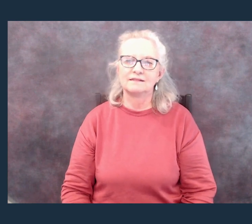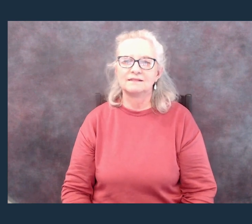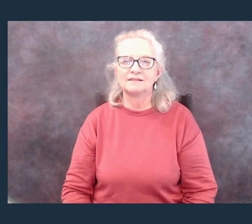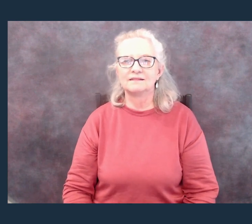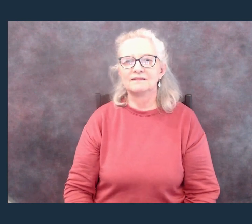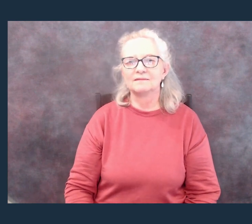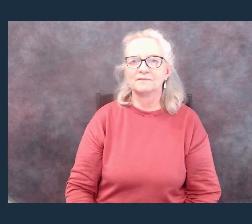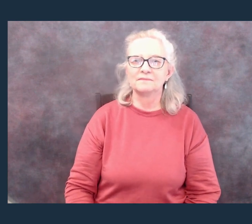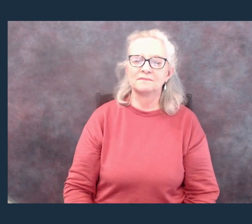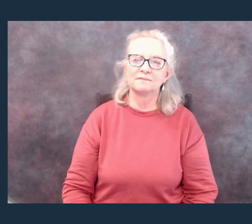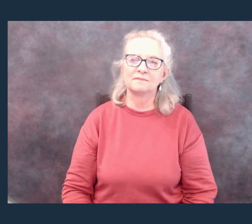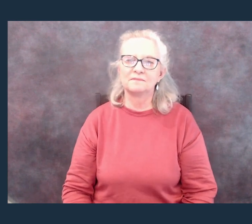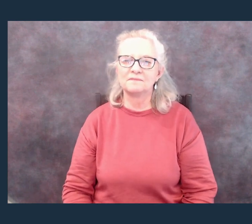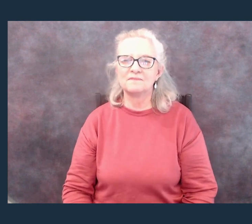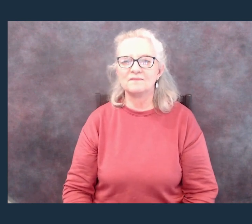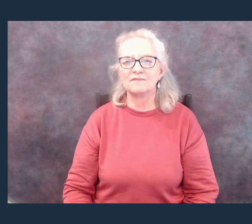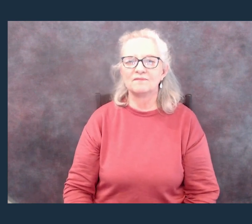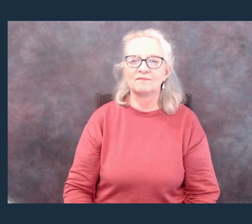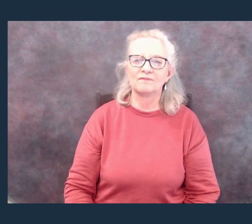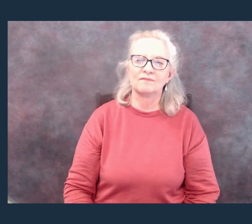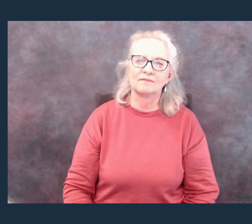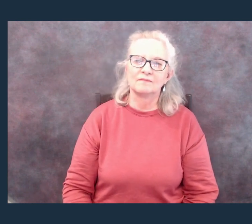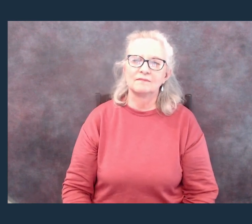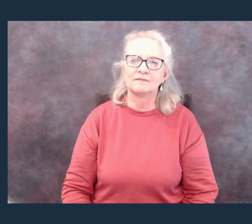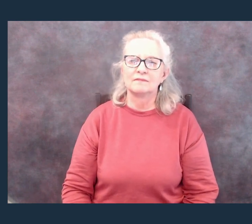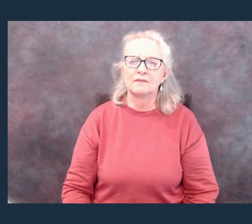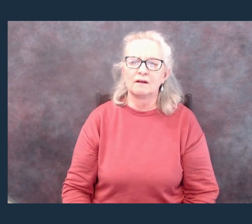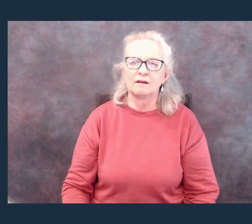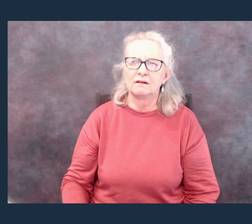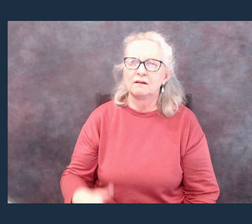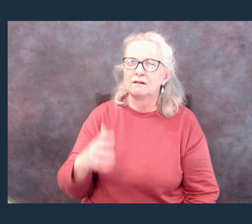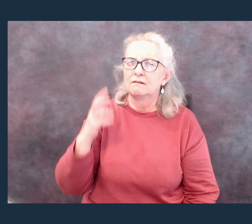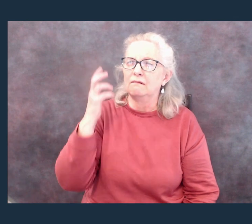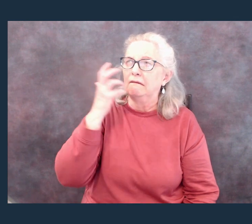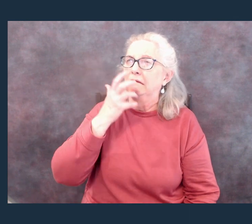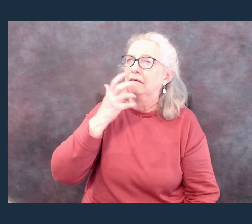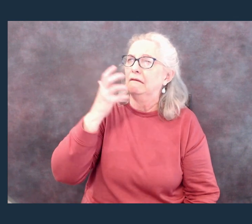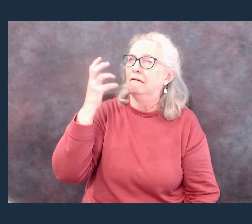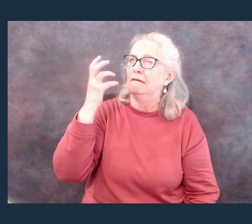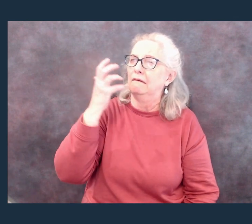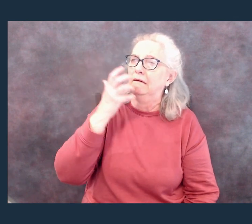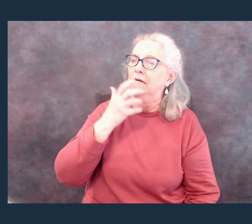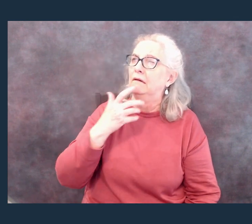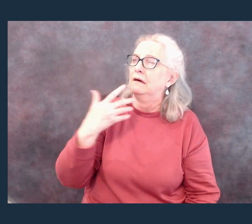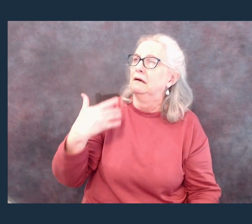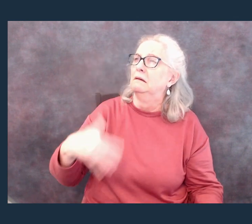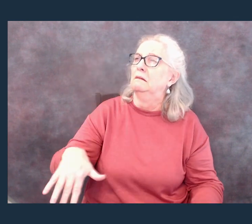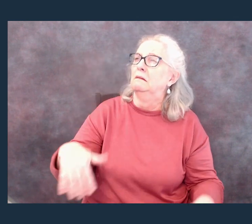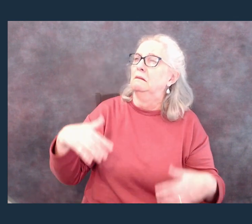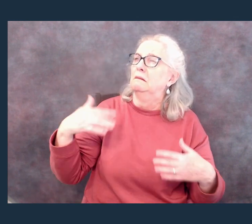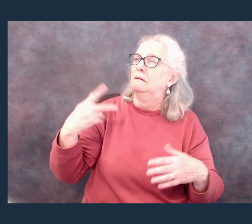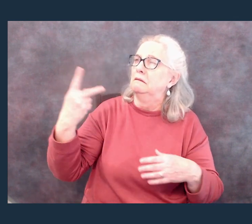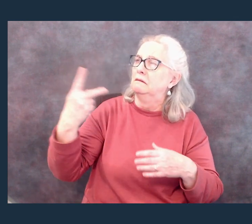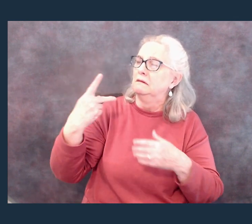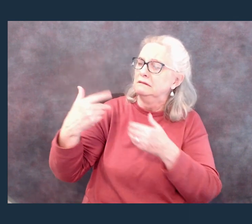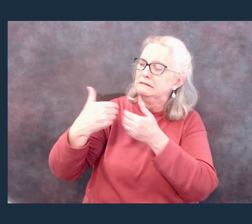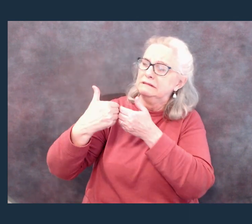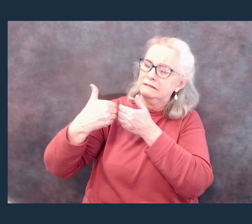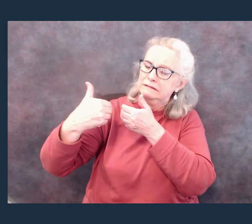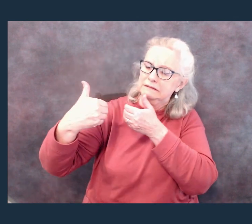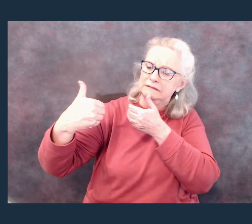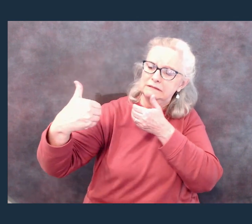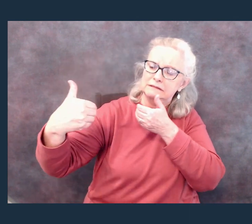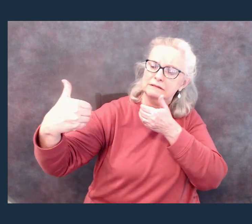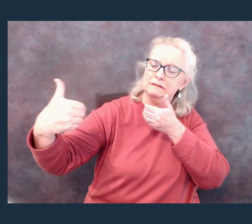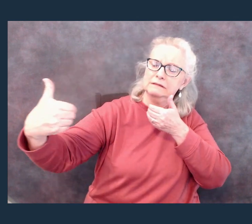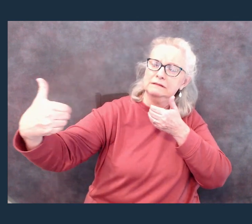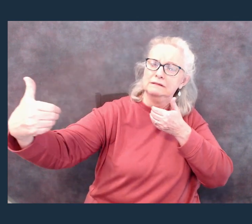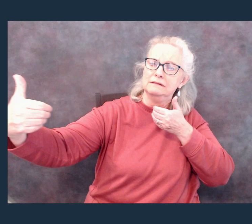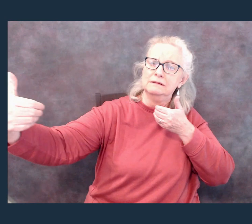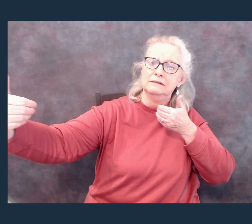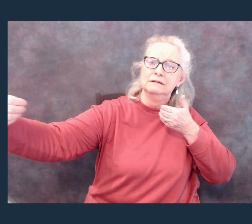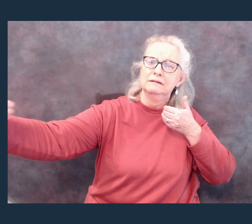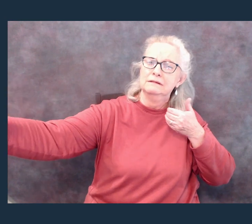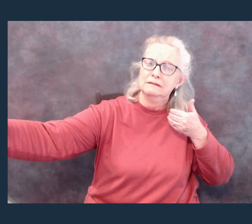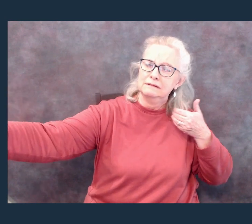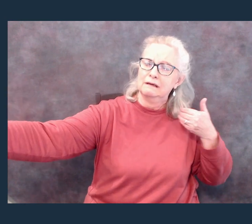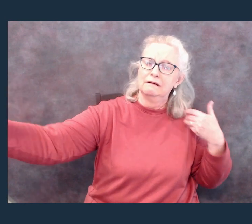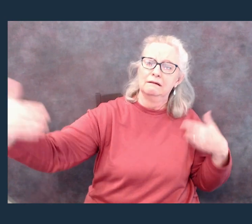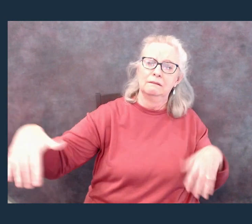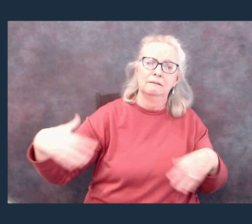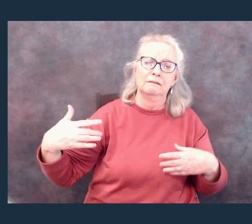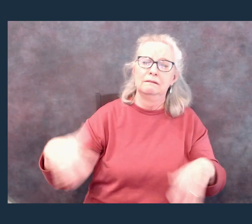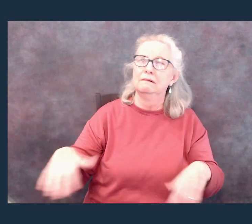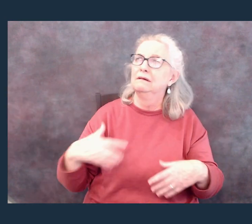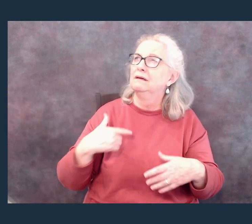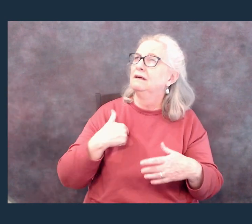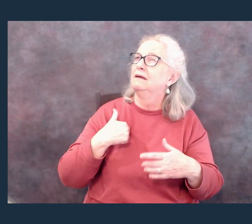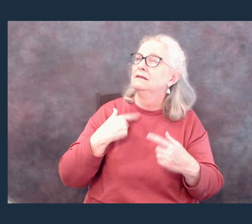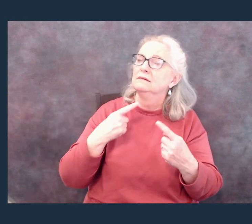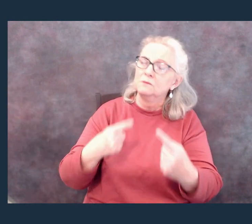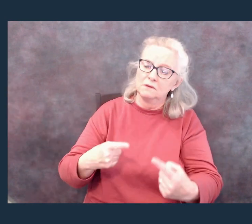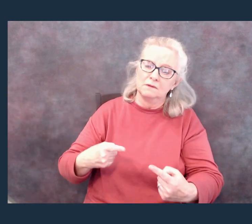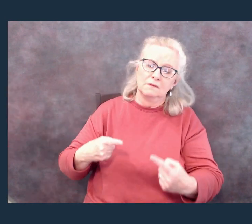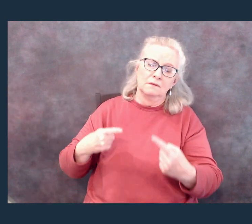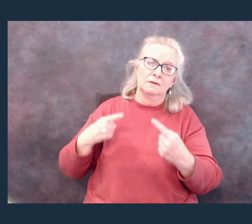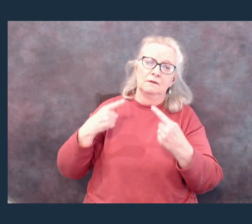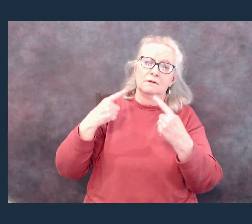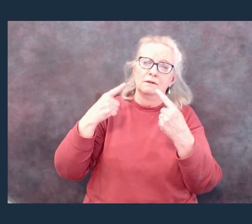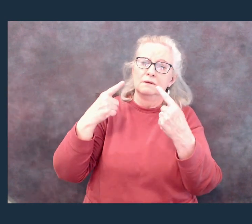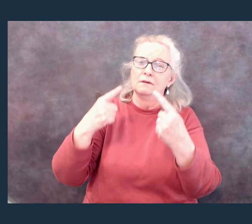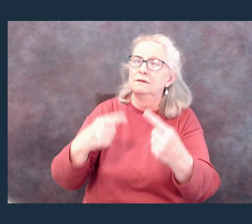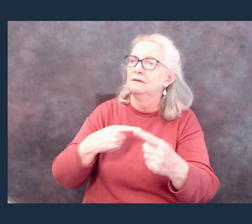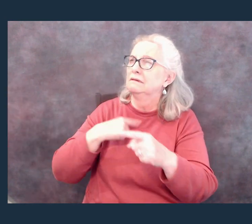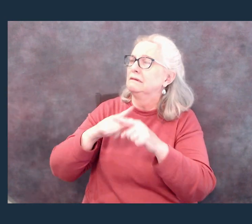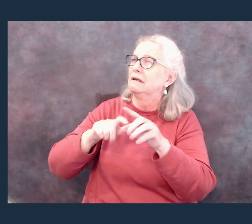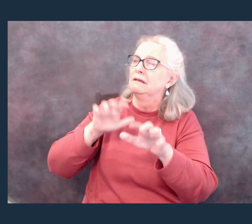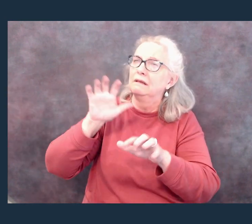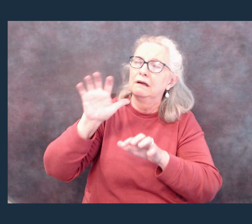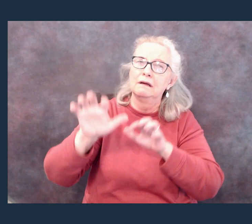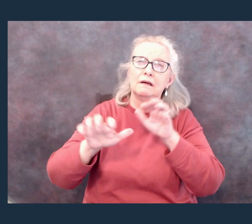How great the chasm that lay between us How high the mountain I could not climb